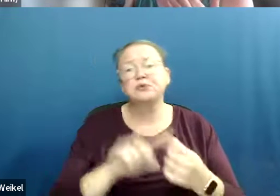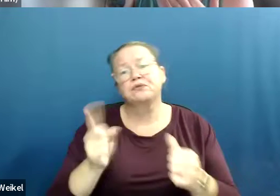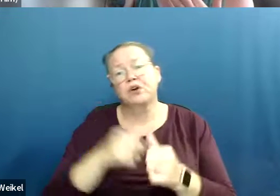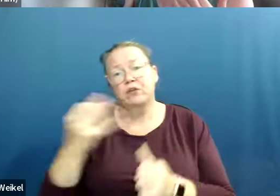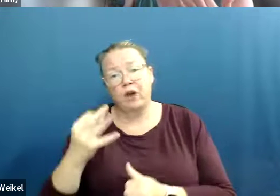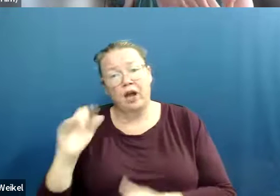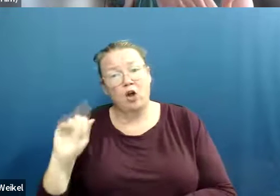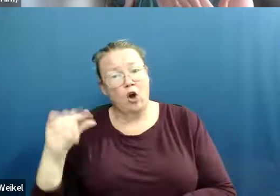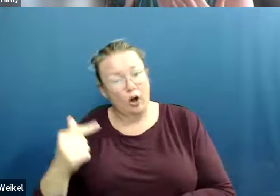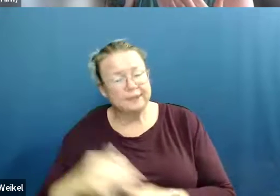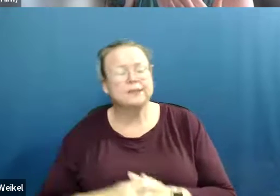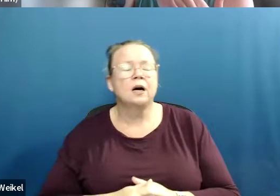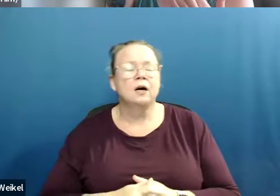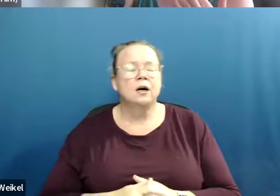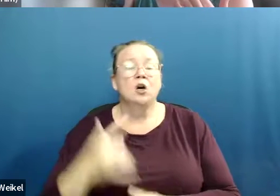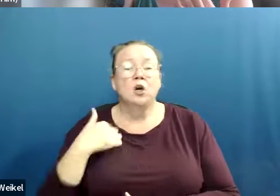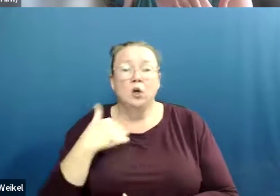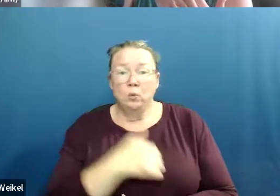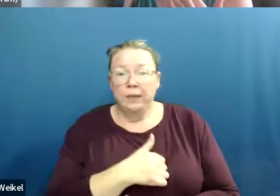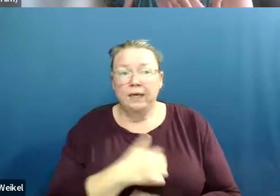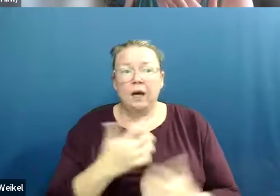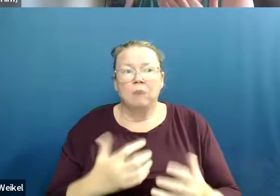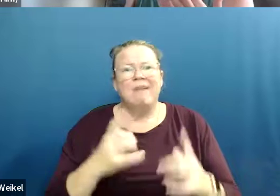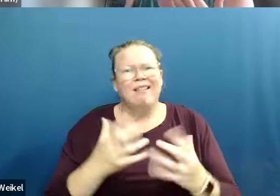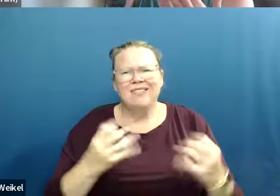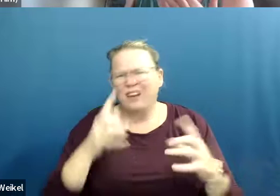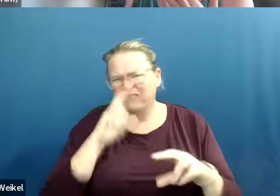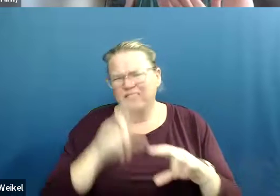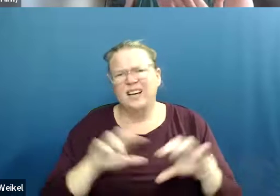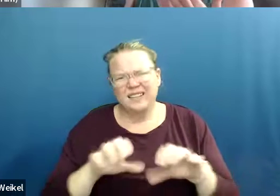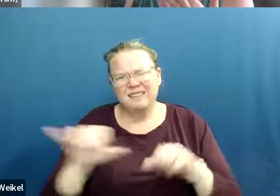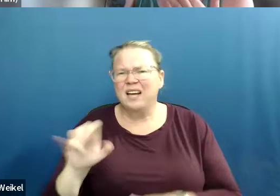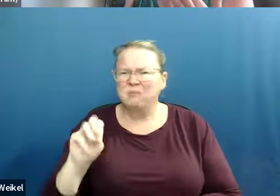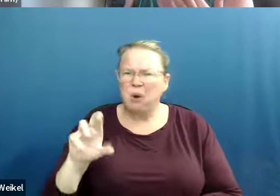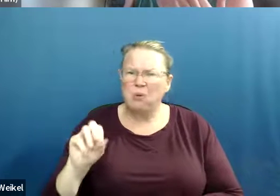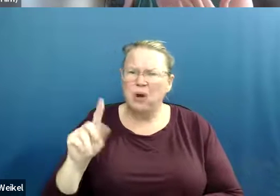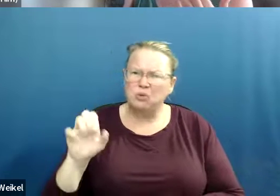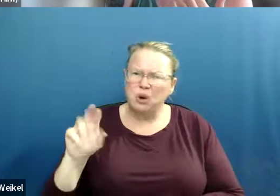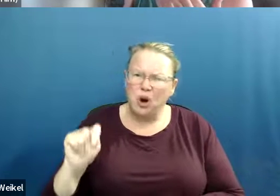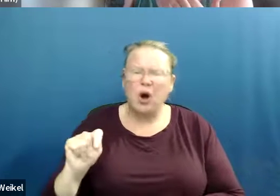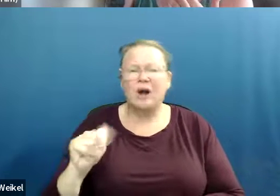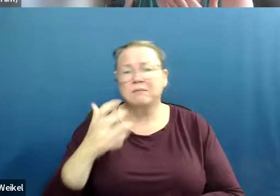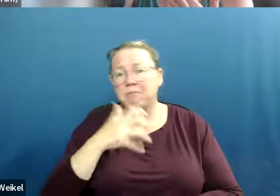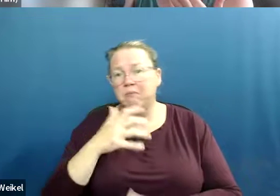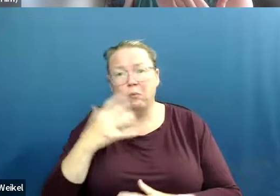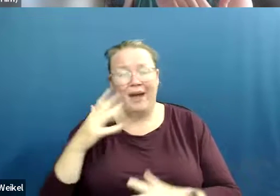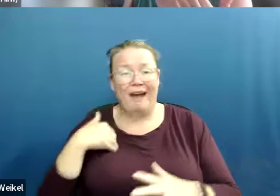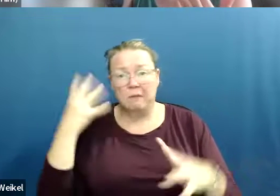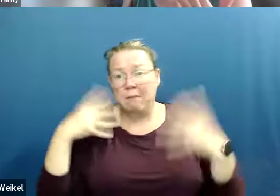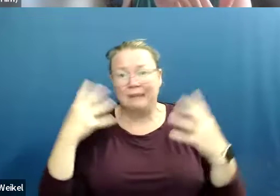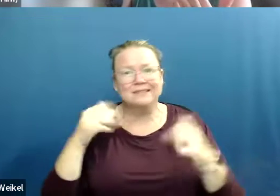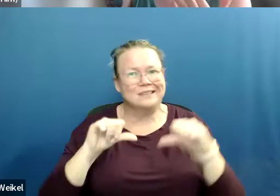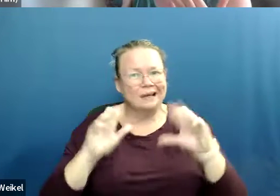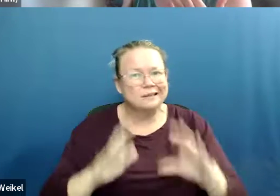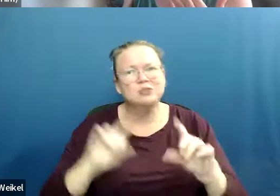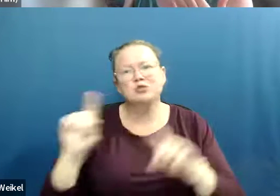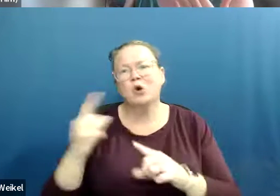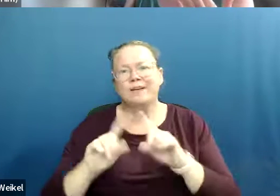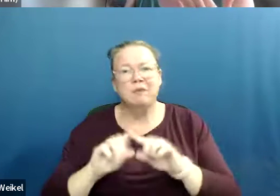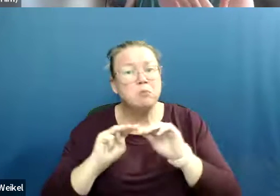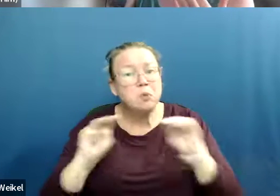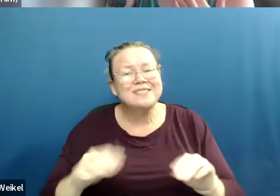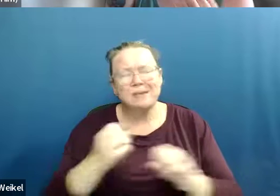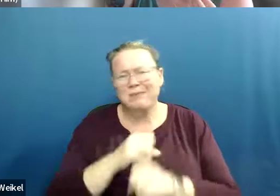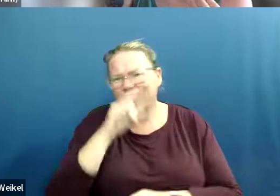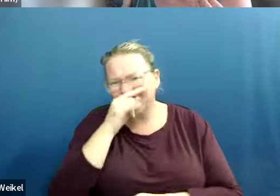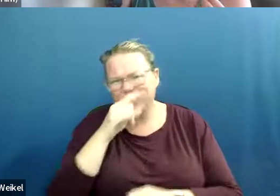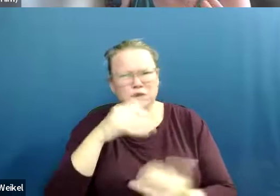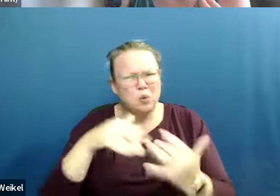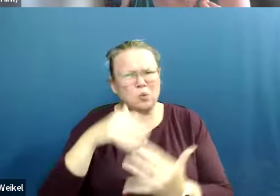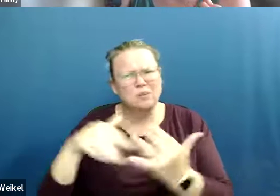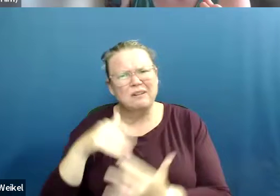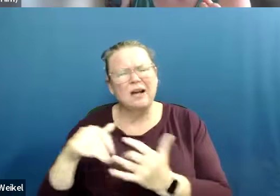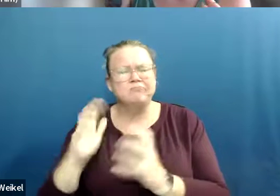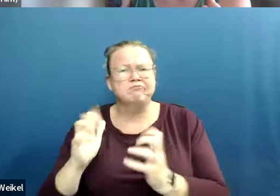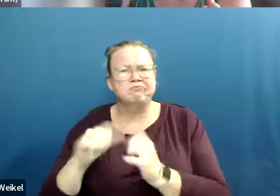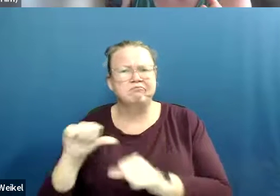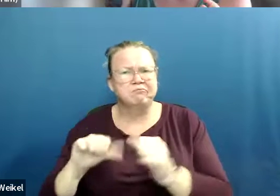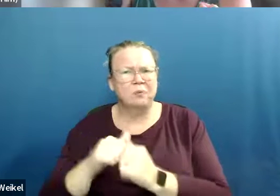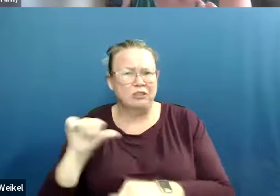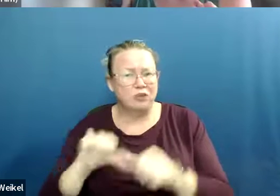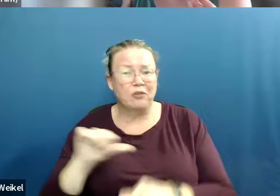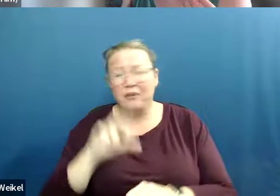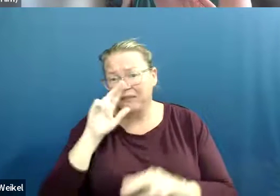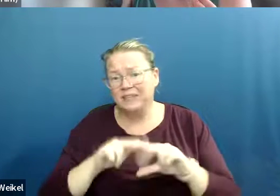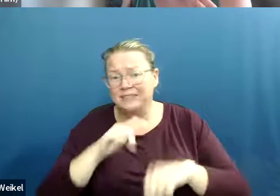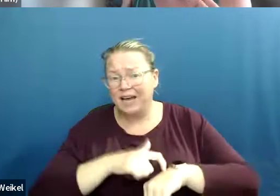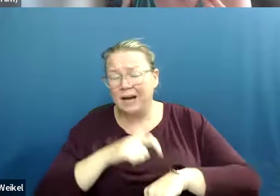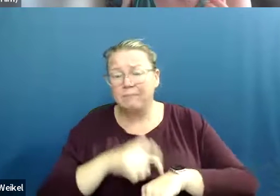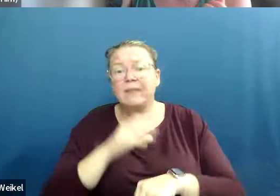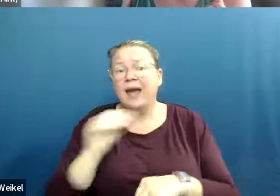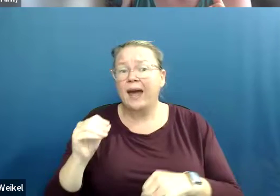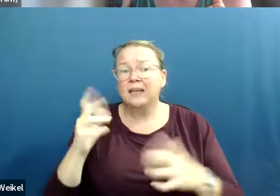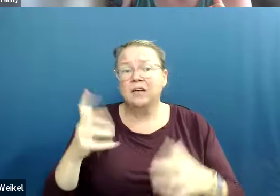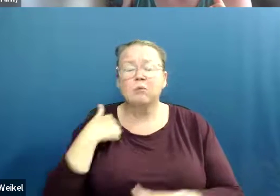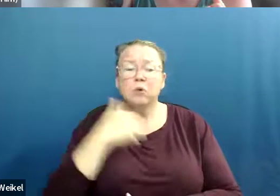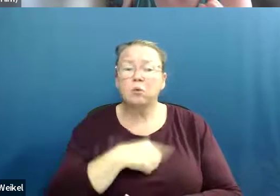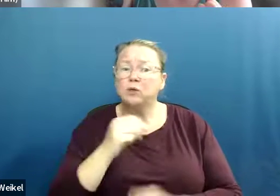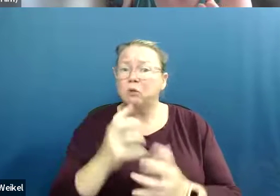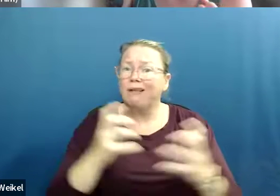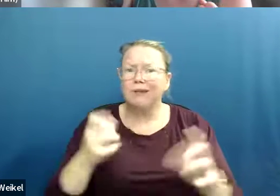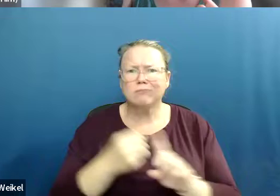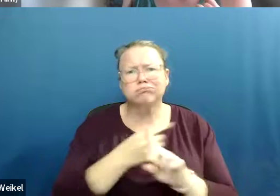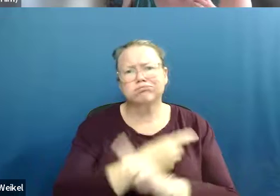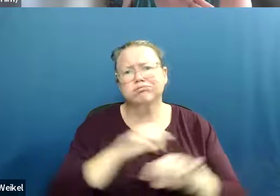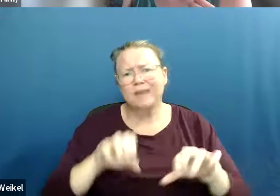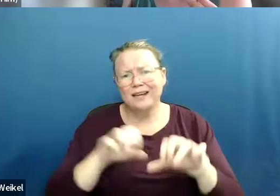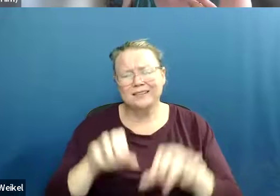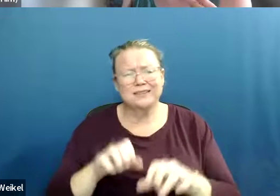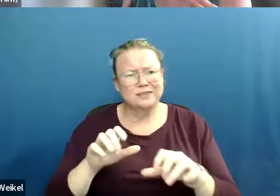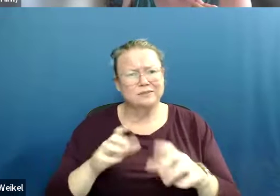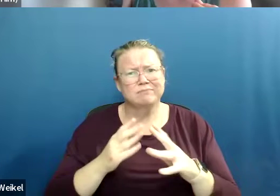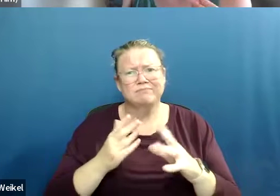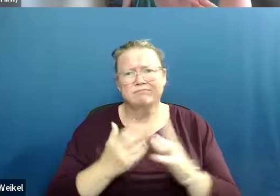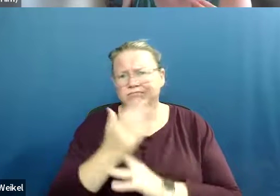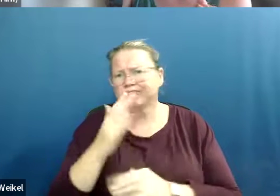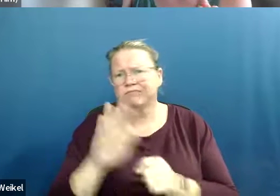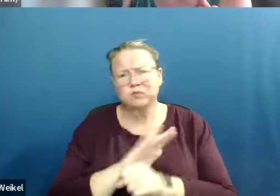Kayla Robertson: And we do a lot of fun activities like Mario Kart. We've got mad scientist day coming up. We're going to go to a couple of museums just to kind of get the kids socializing and interacting with each other. So it's a fun time. And then we do a lot of random activities throughout the school year. Right now. My partner in crime